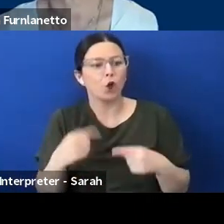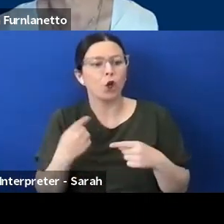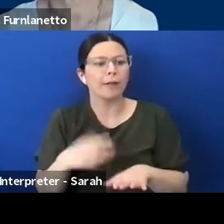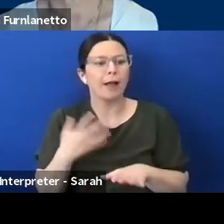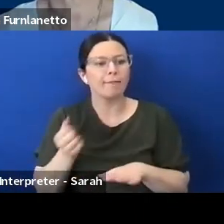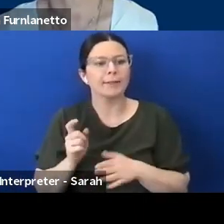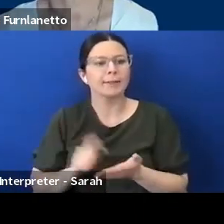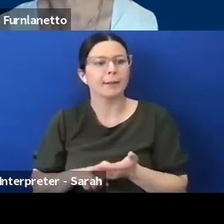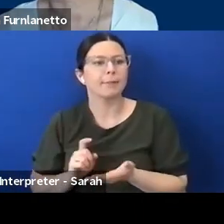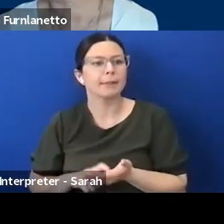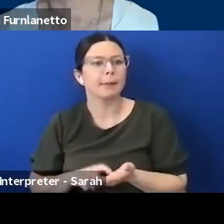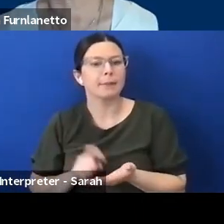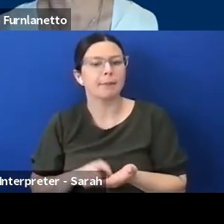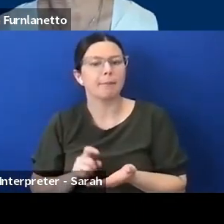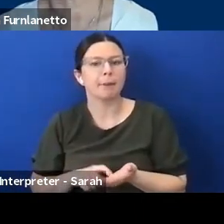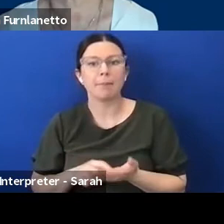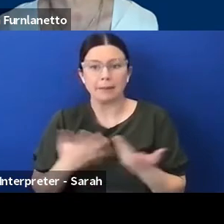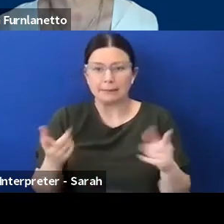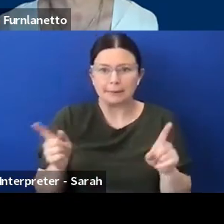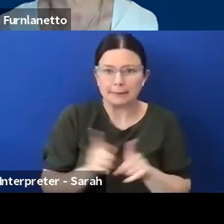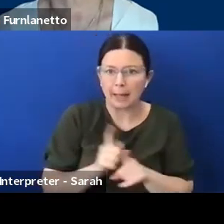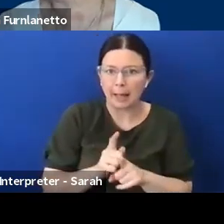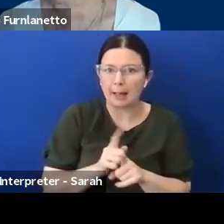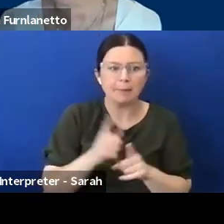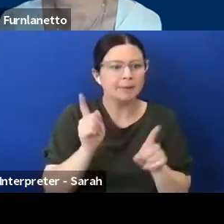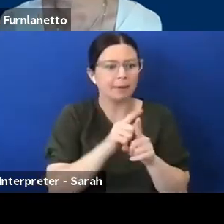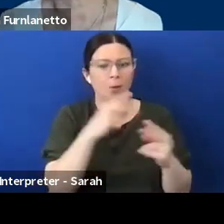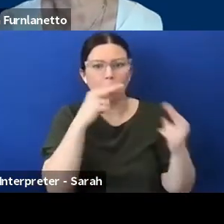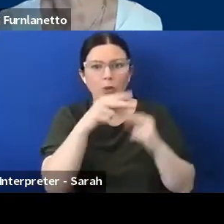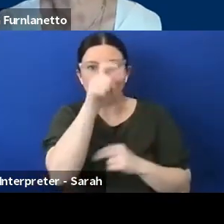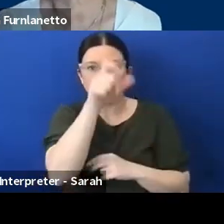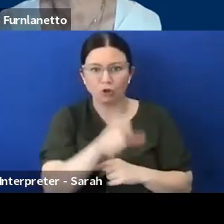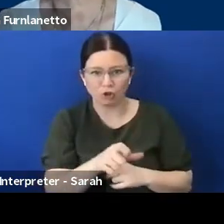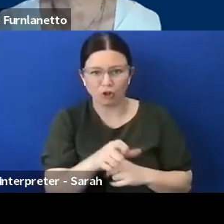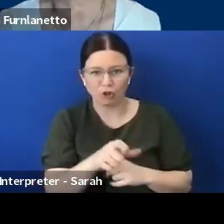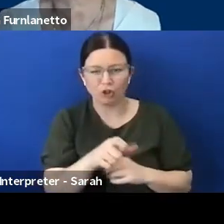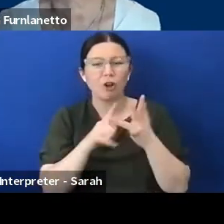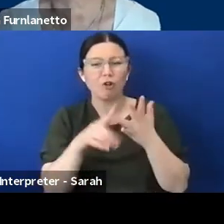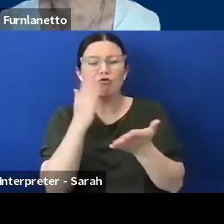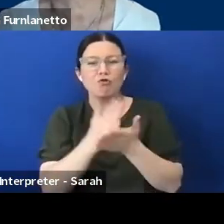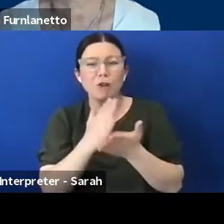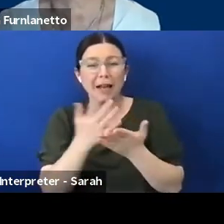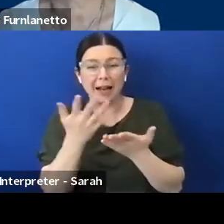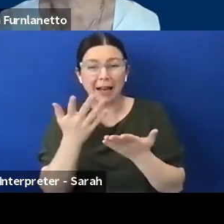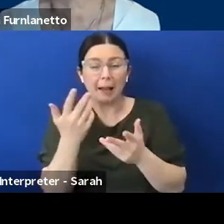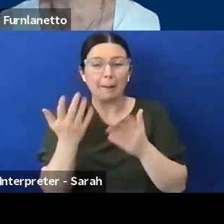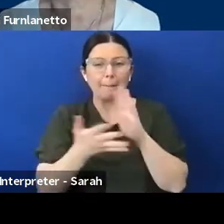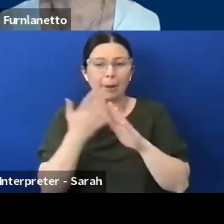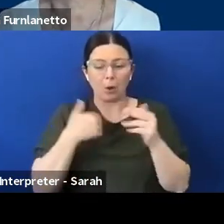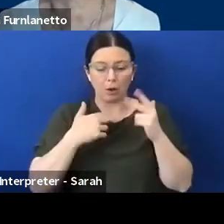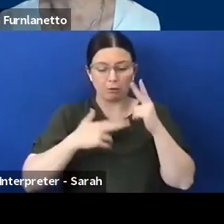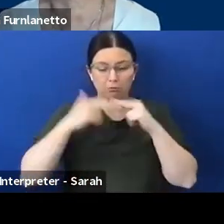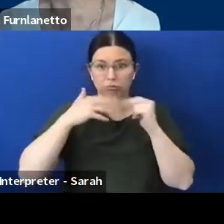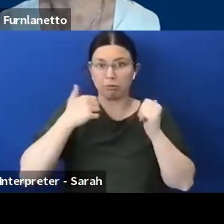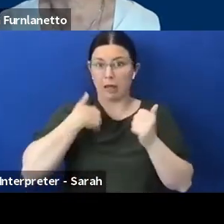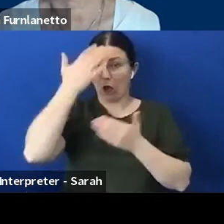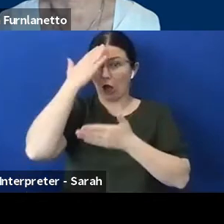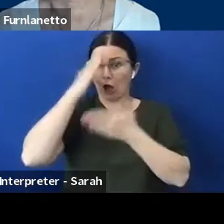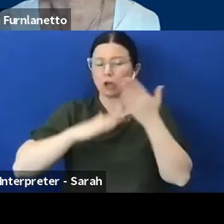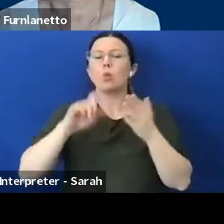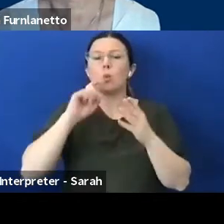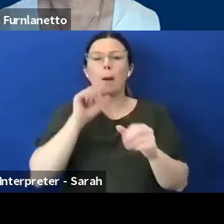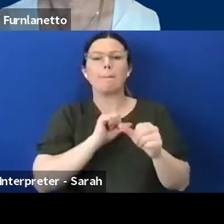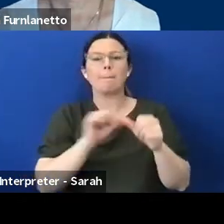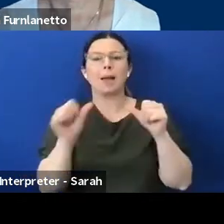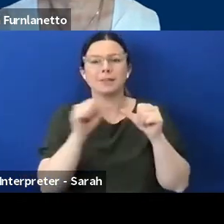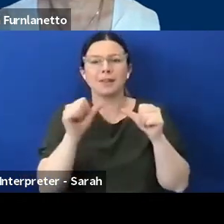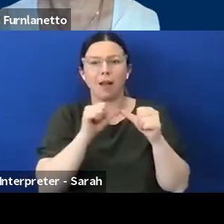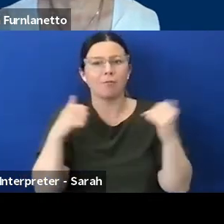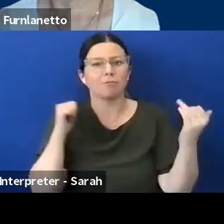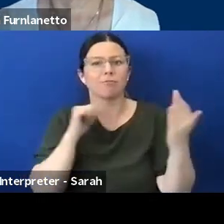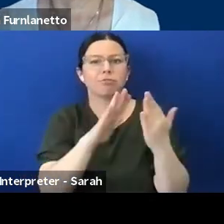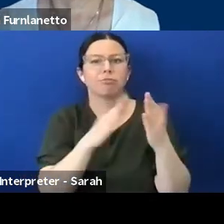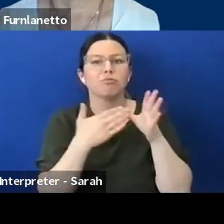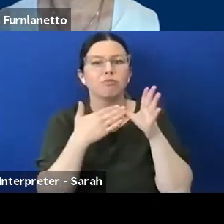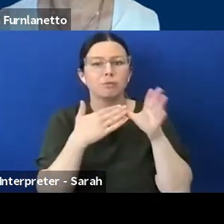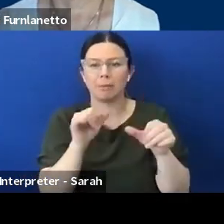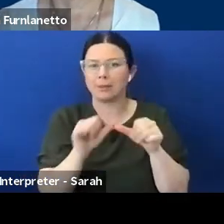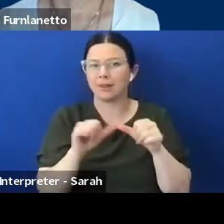understanding and building that insight is the key to a better response and a strength based response.